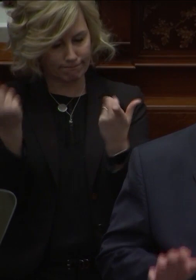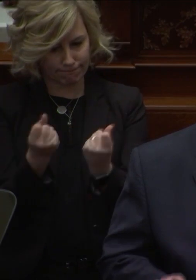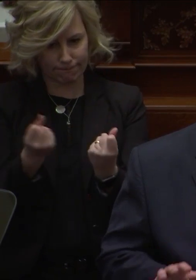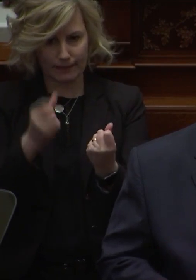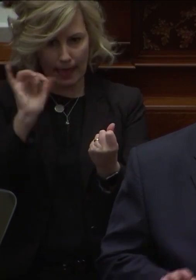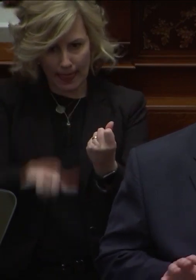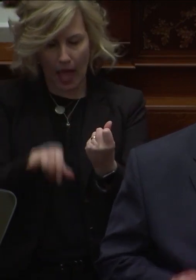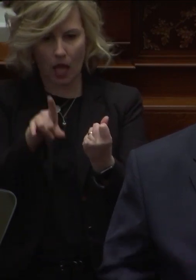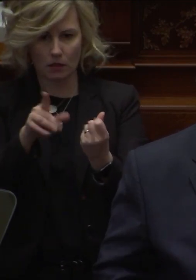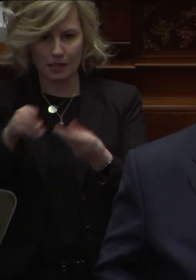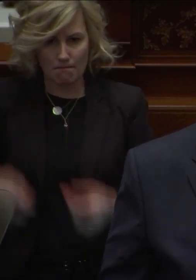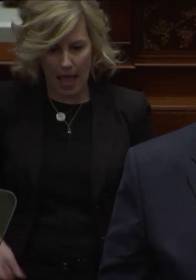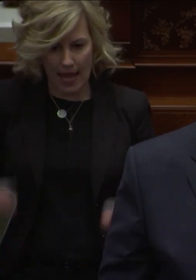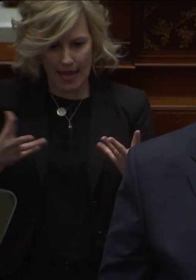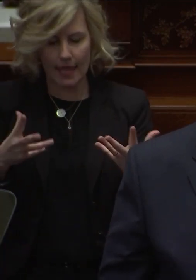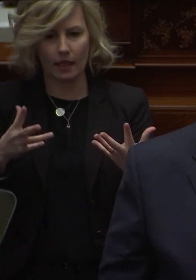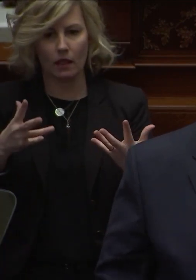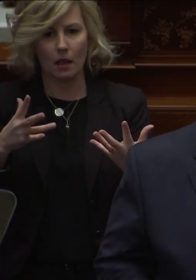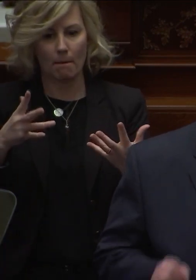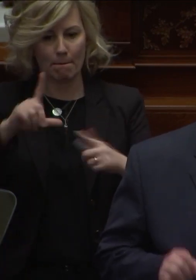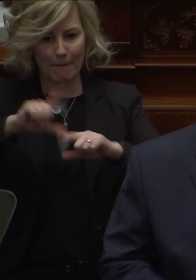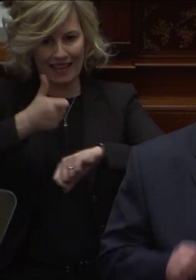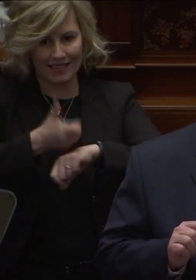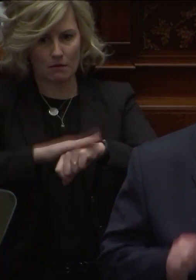THAT WE MUST HOLD THE LINE ON